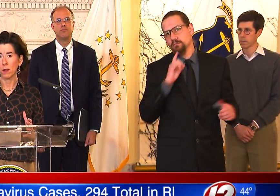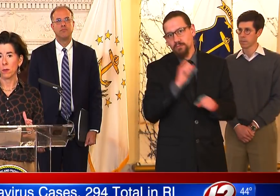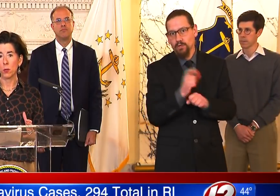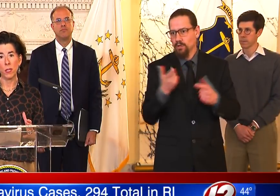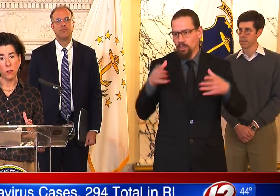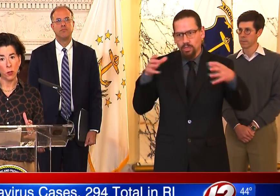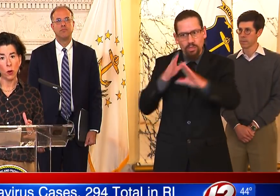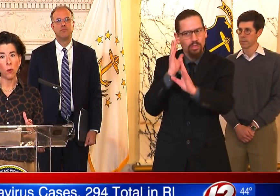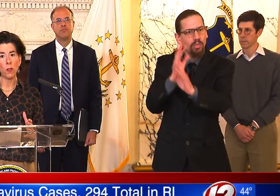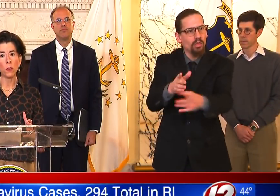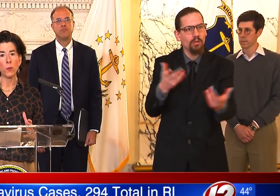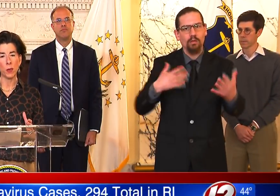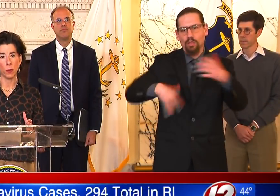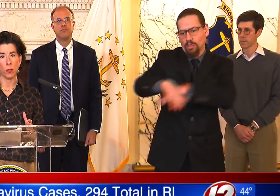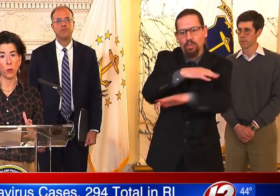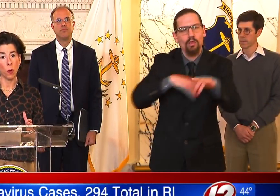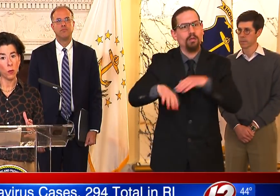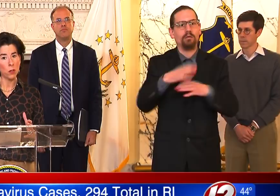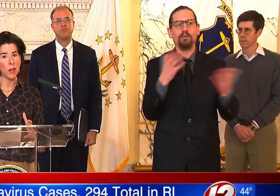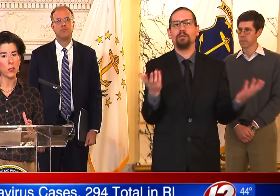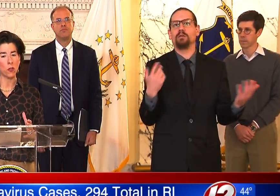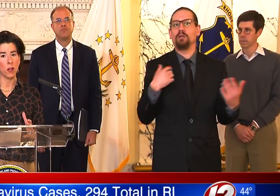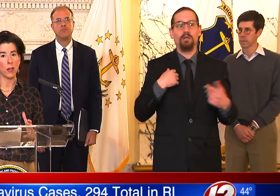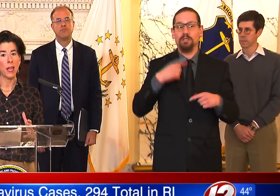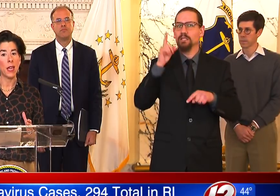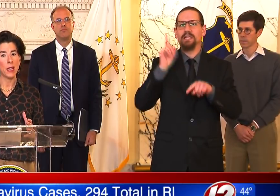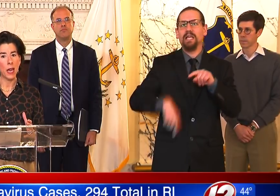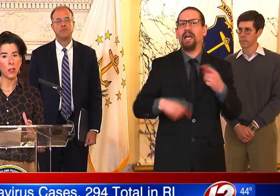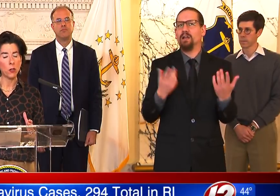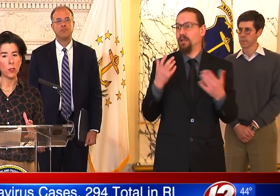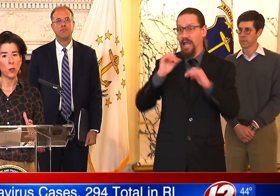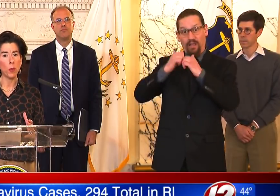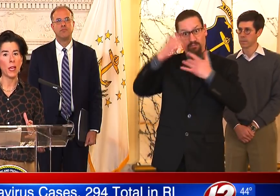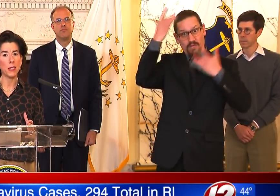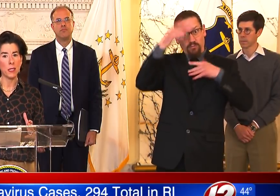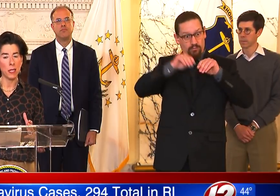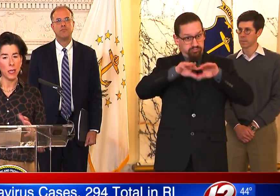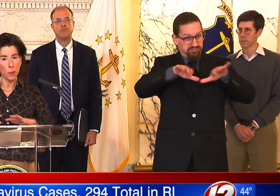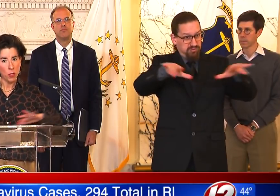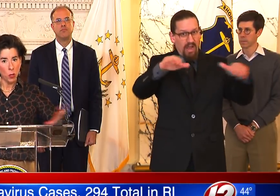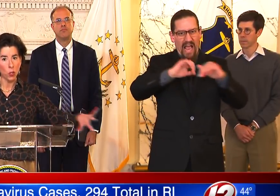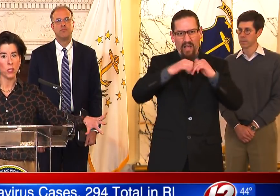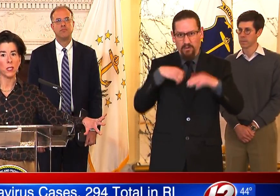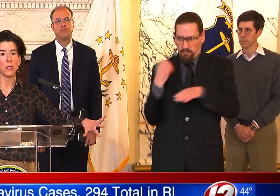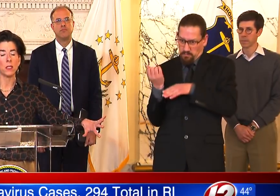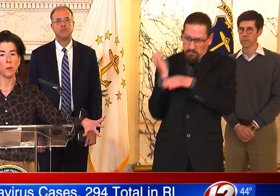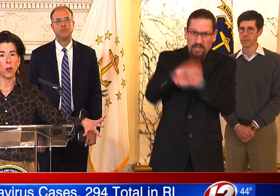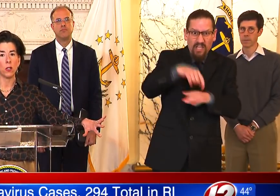THESE ARE NOT SUGGESTIONS, THIS VIRUS IS COMING FAST AND WE CANNOT OUTRUN IT.